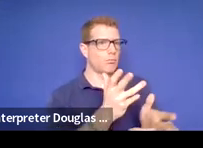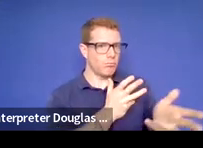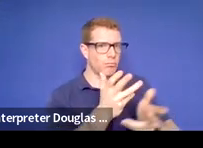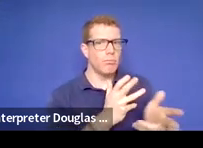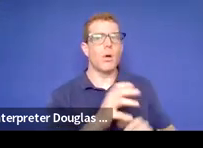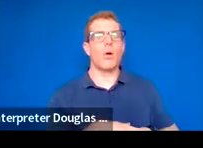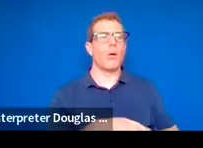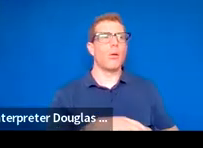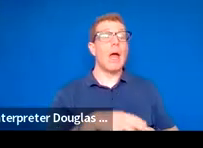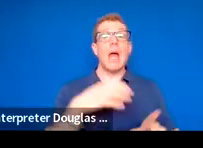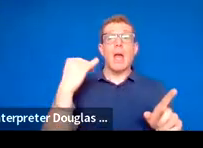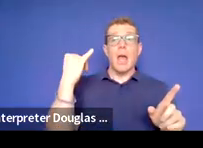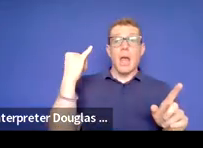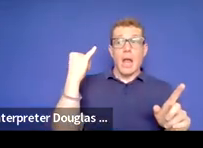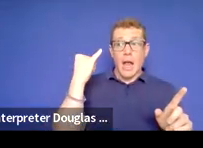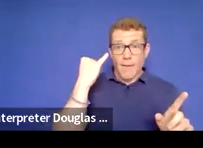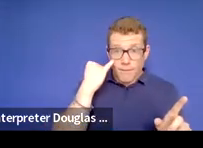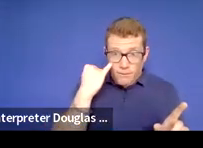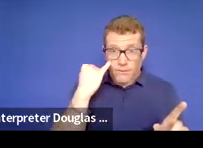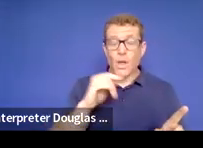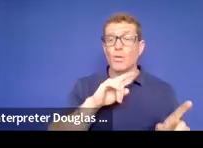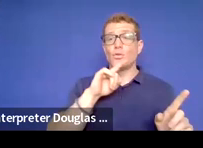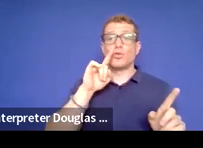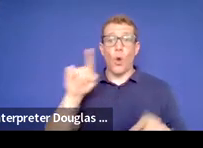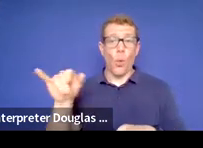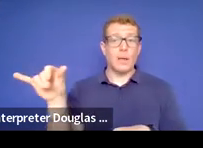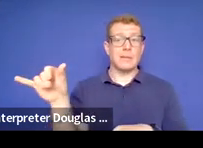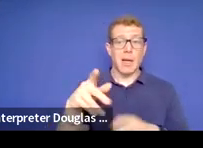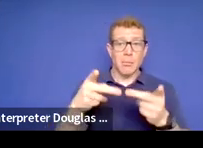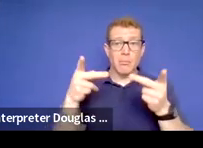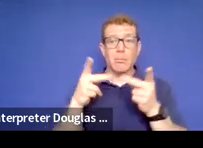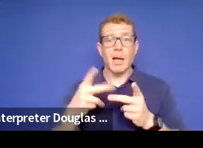Okay. always choose a place with less noise. I say this about right.